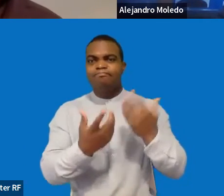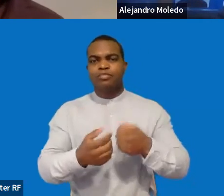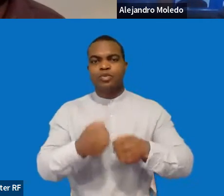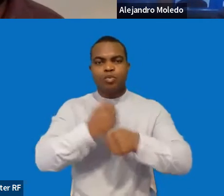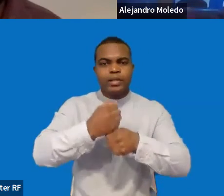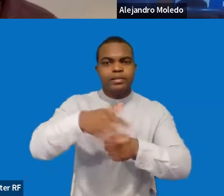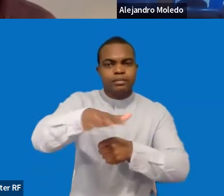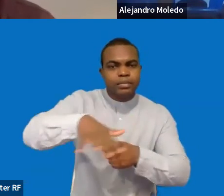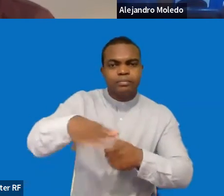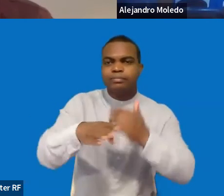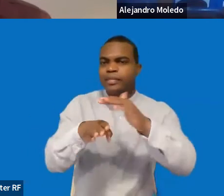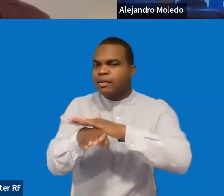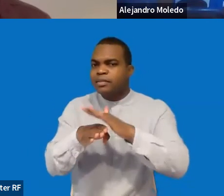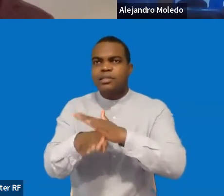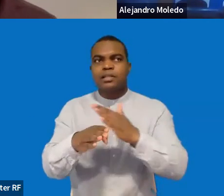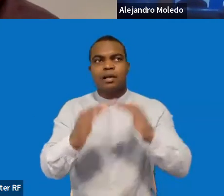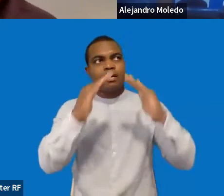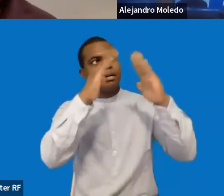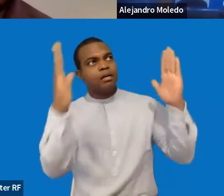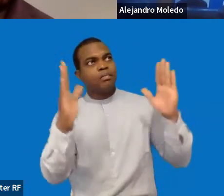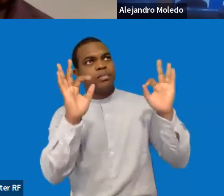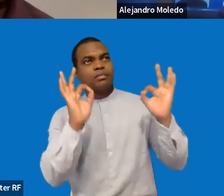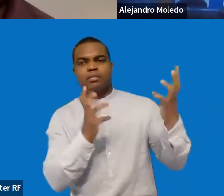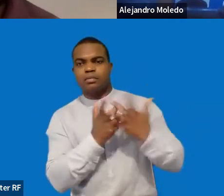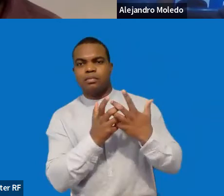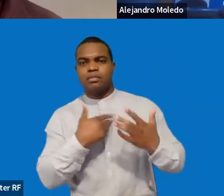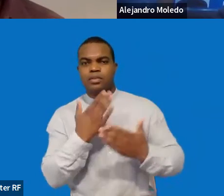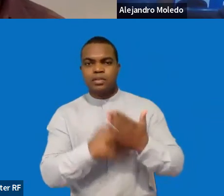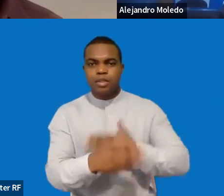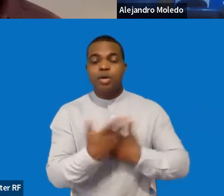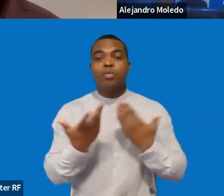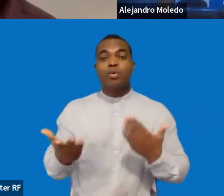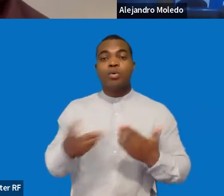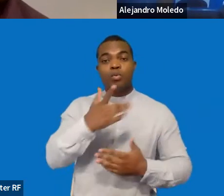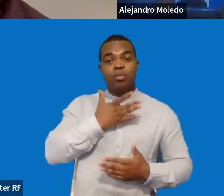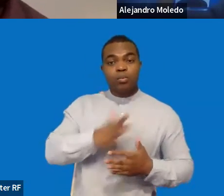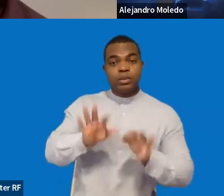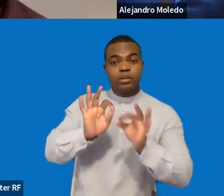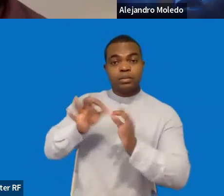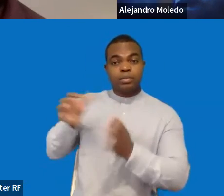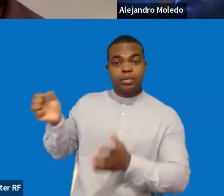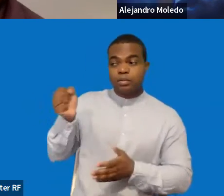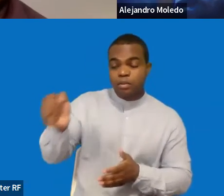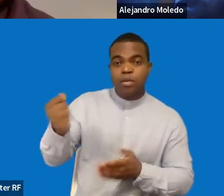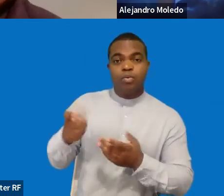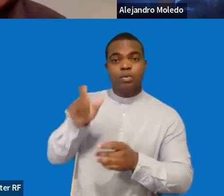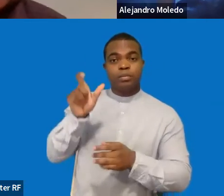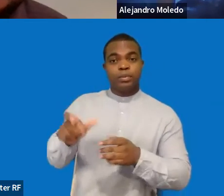while your disability is being reassessed should be granted with the European Disability Card.